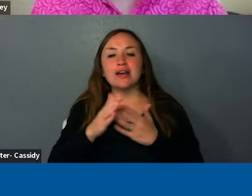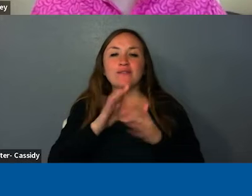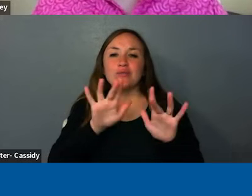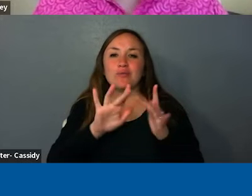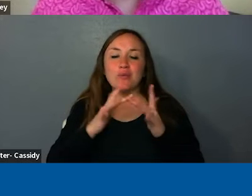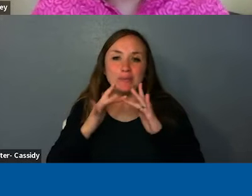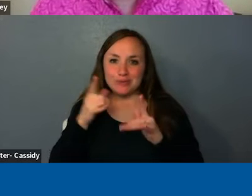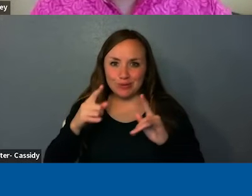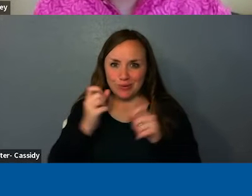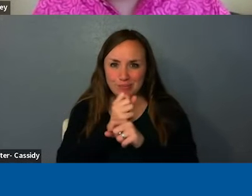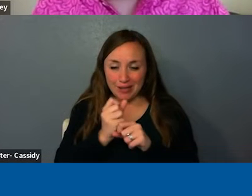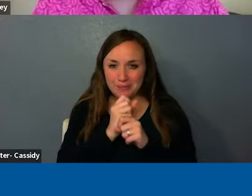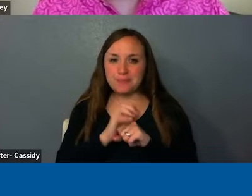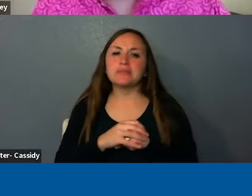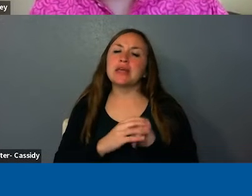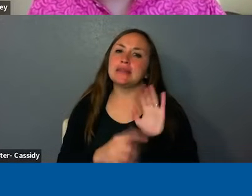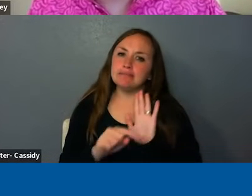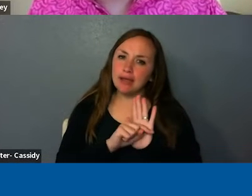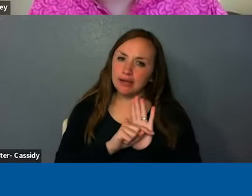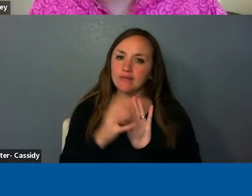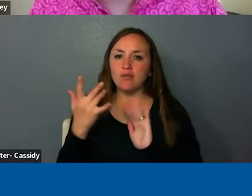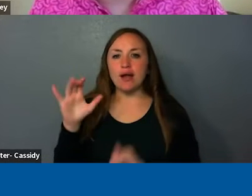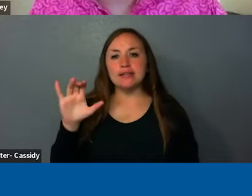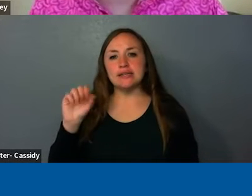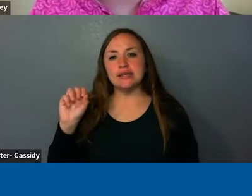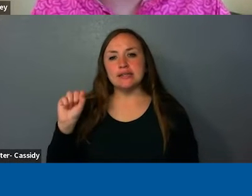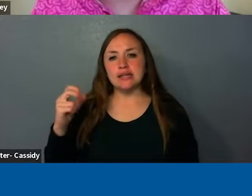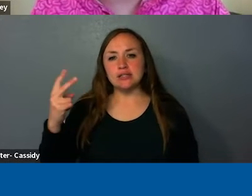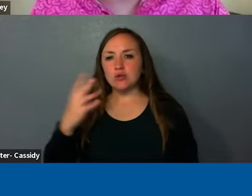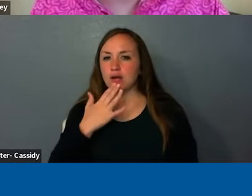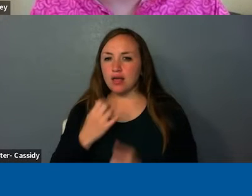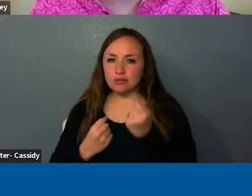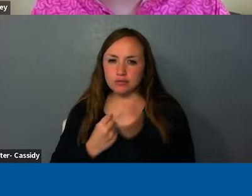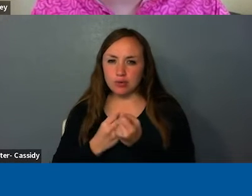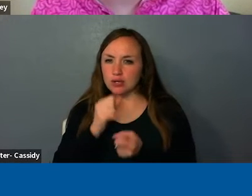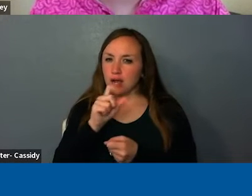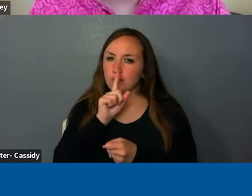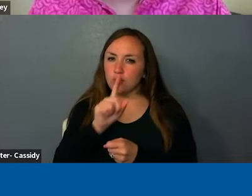The downside of this and why, you know, CSS2 color support didn't really kick off